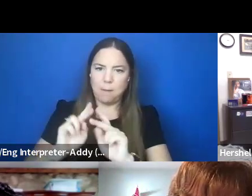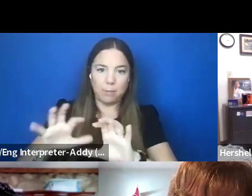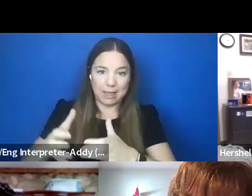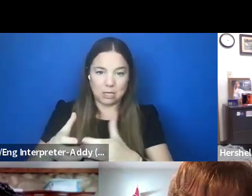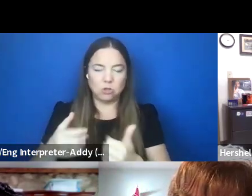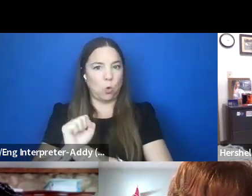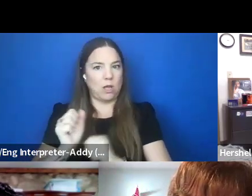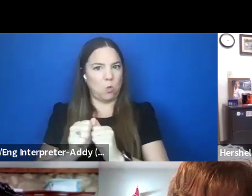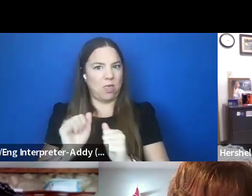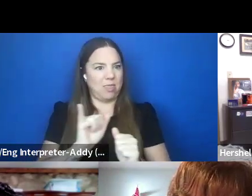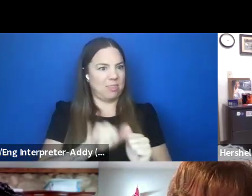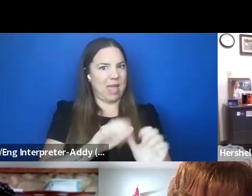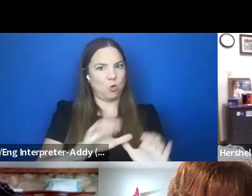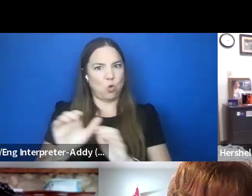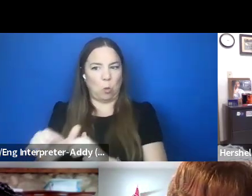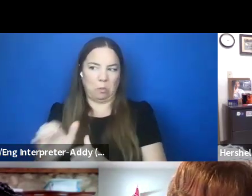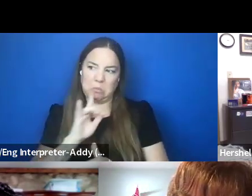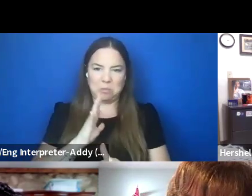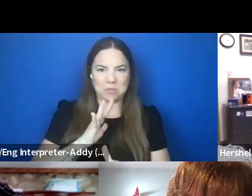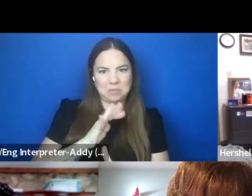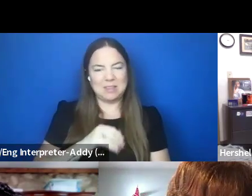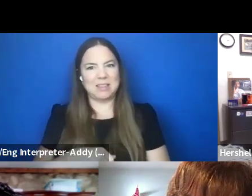Don Dew: I appreciate that Aris. Thank you. I appreciate you.